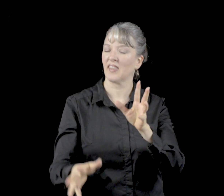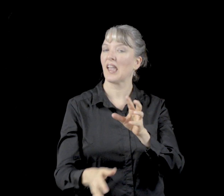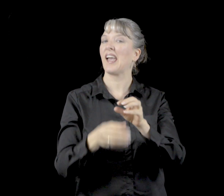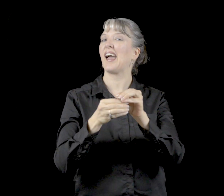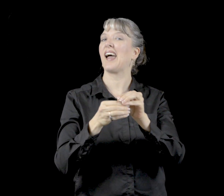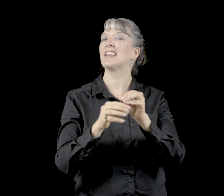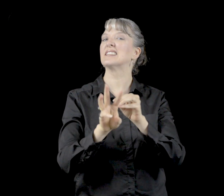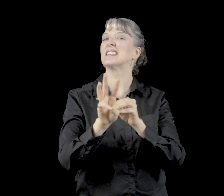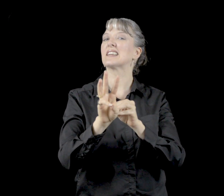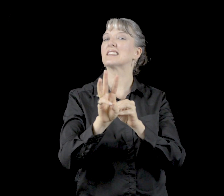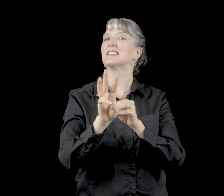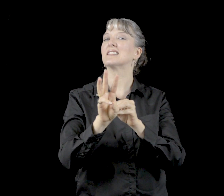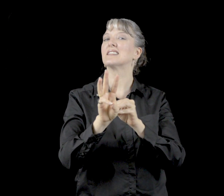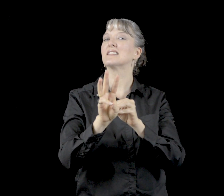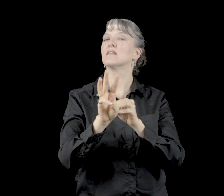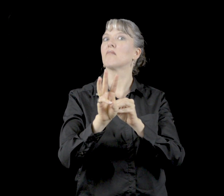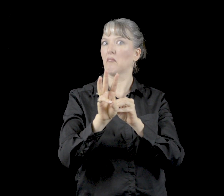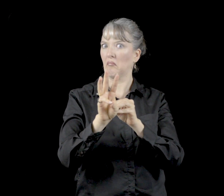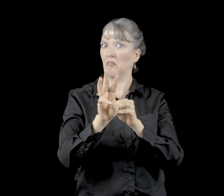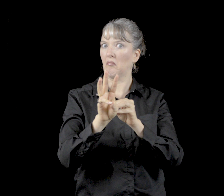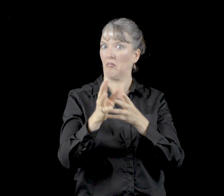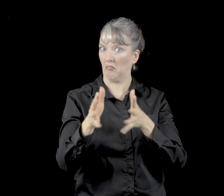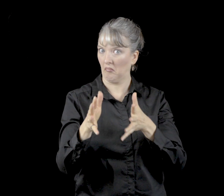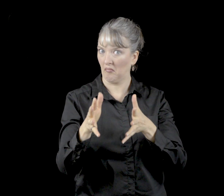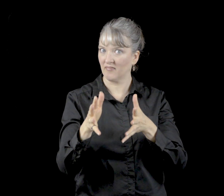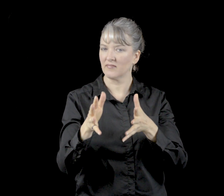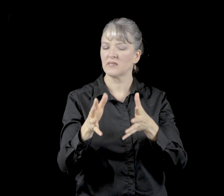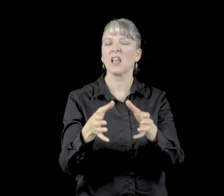Add six to it. Task completed?